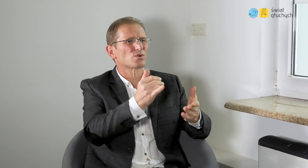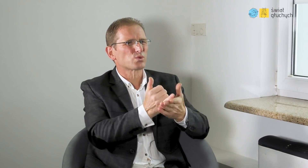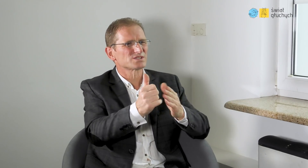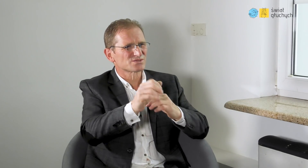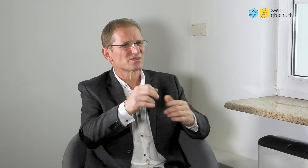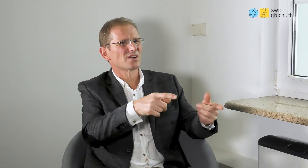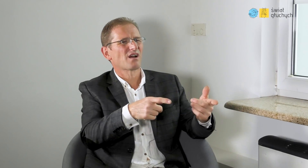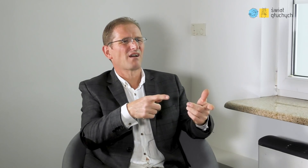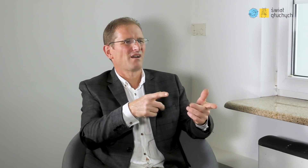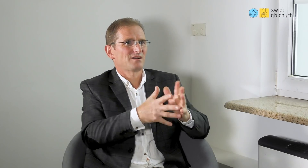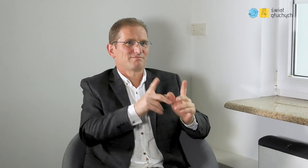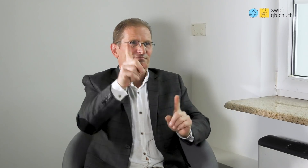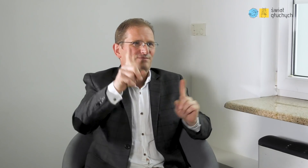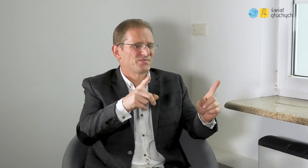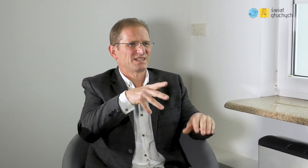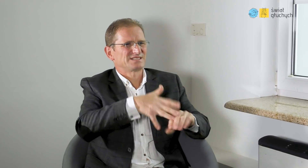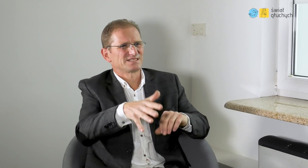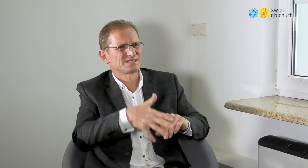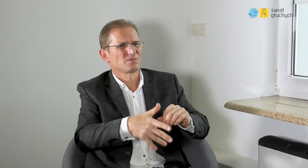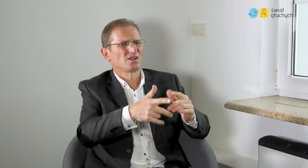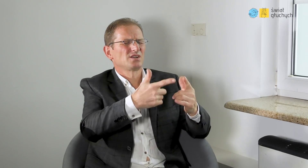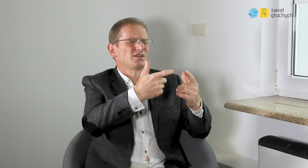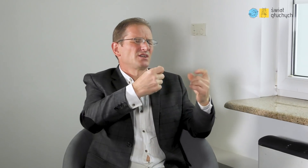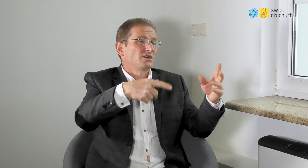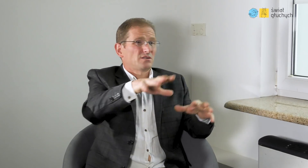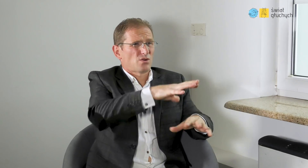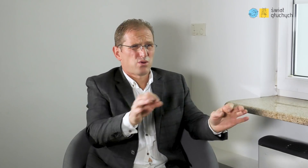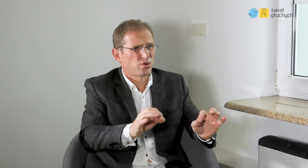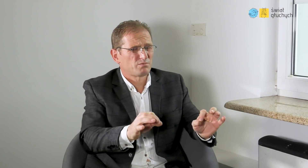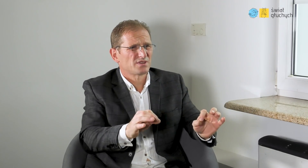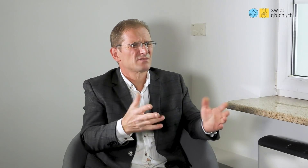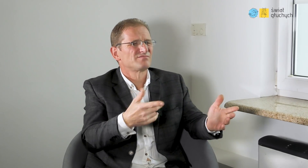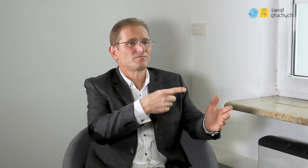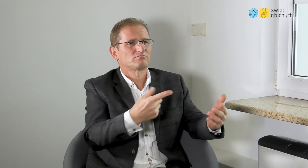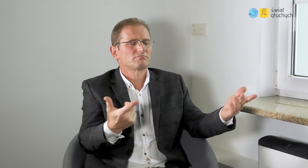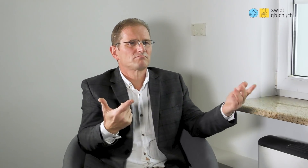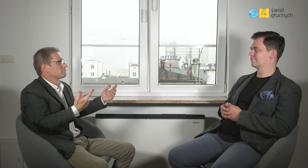Or he sign in the Sign Language System. The whole situation looks awful